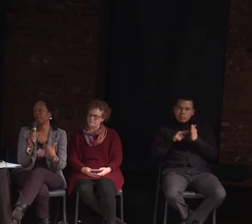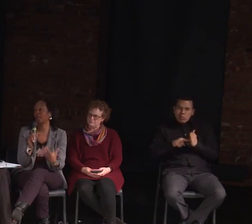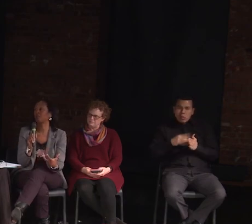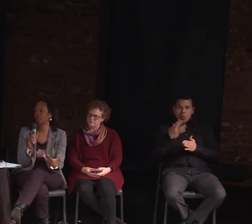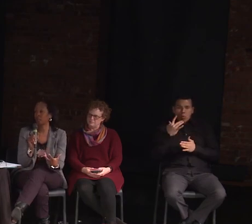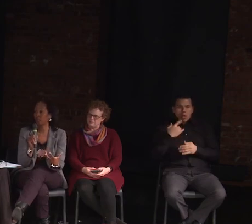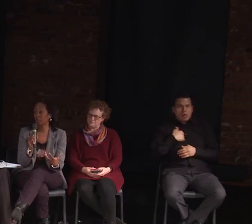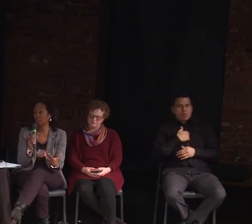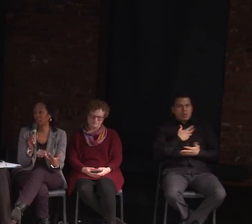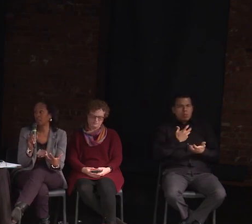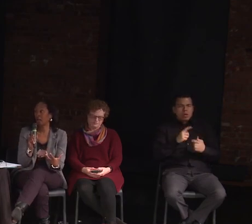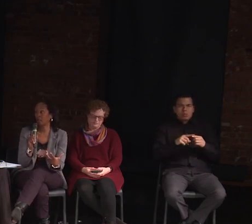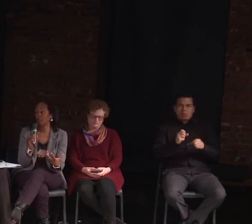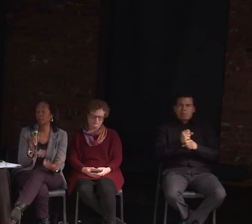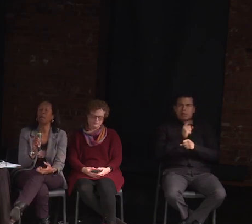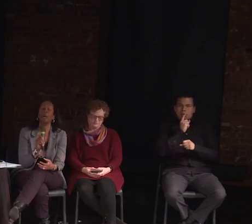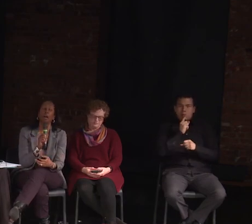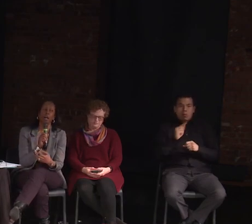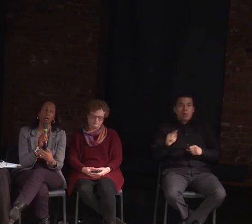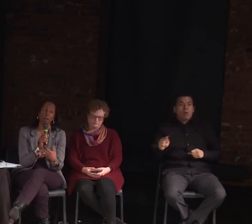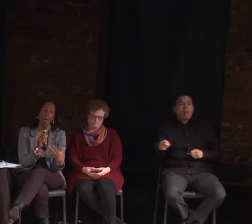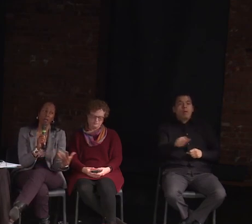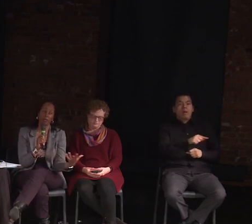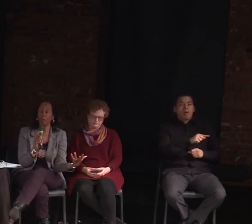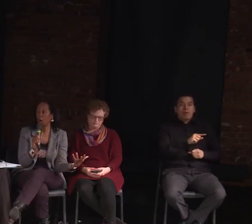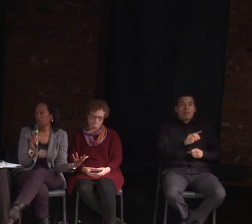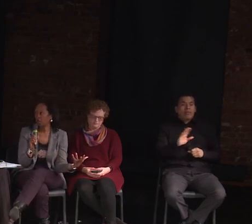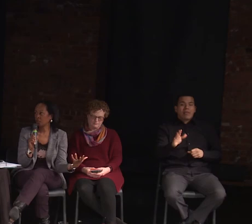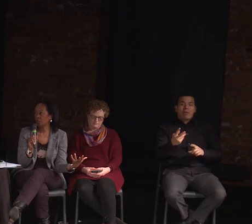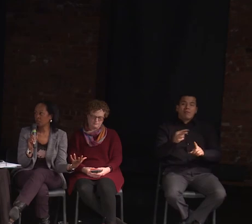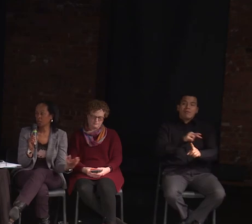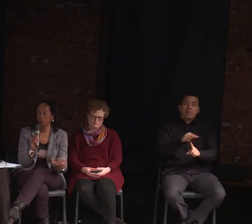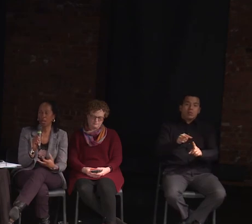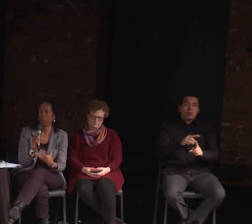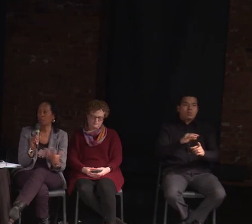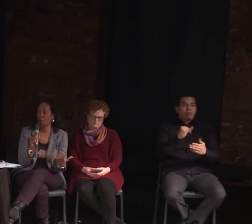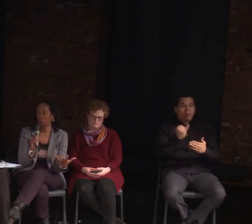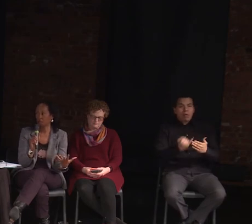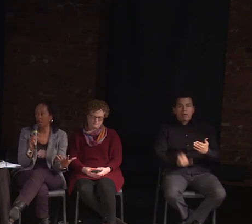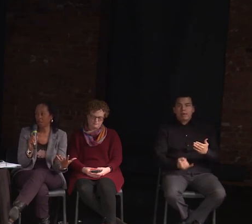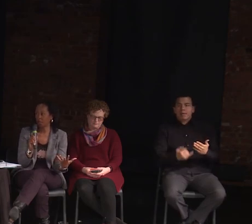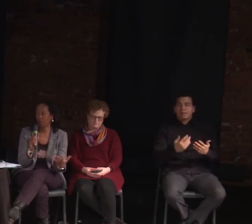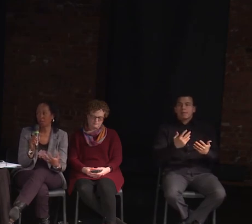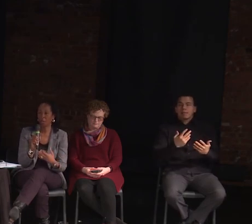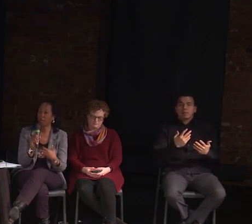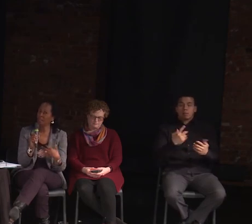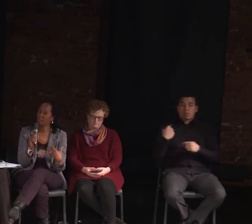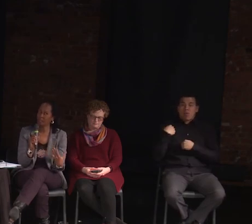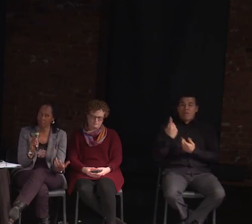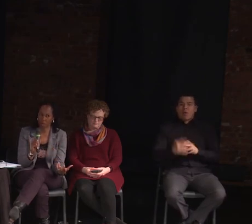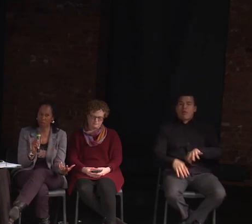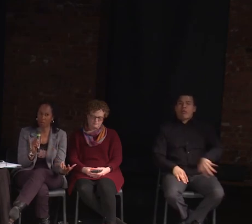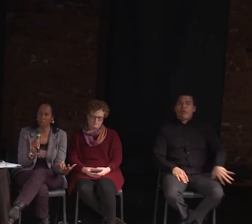to elevate the voices of artists who have been marginalized but are doing exceptional